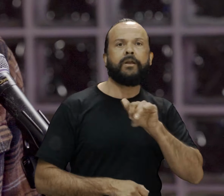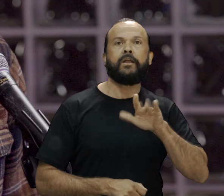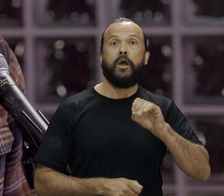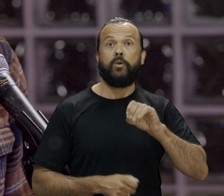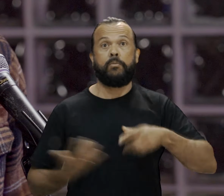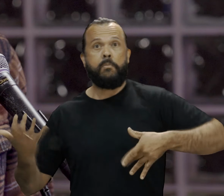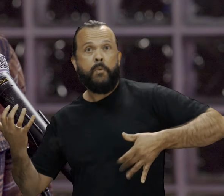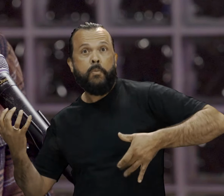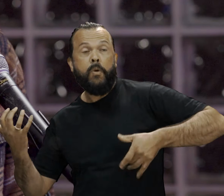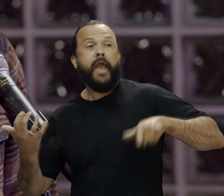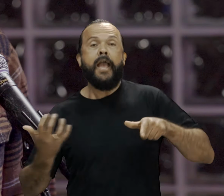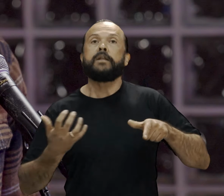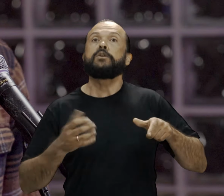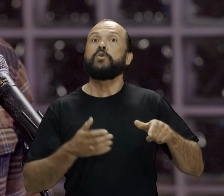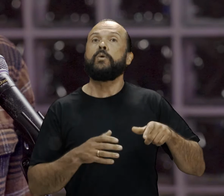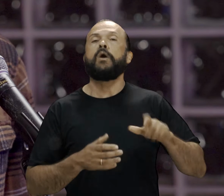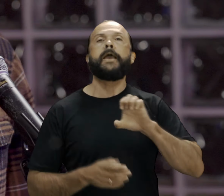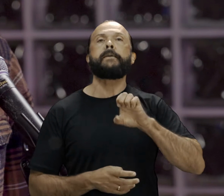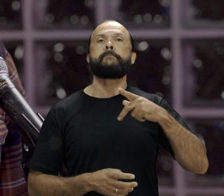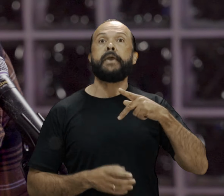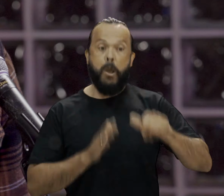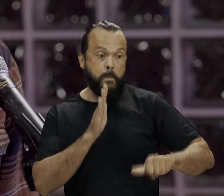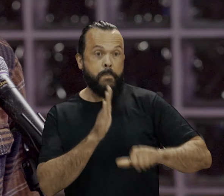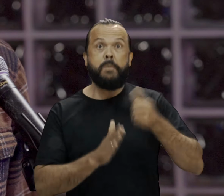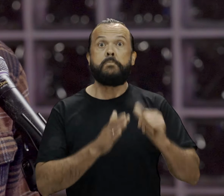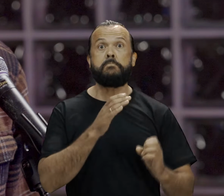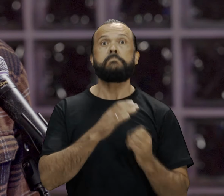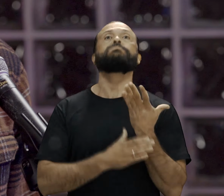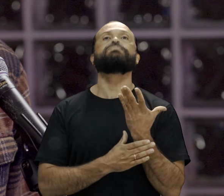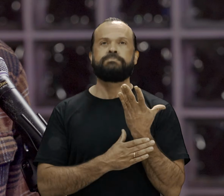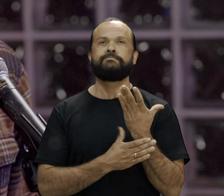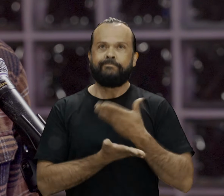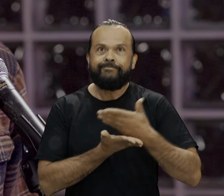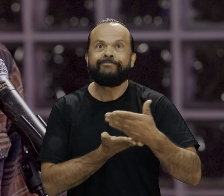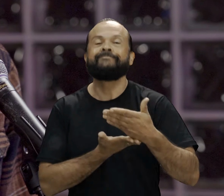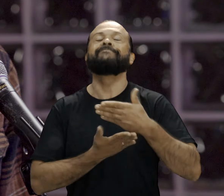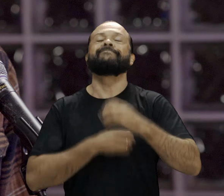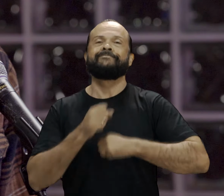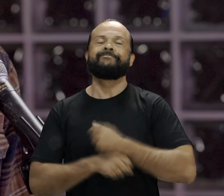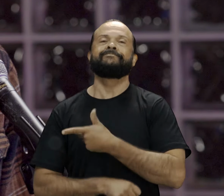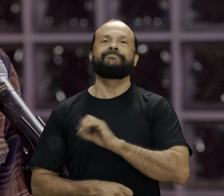They released their first EP... First album, right? In 2022, also called O Temporal.